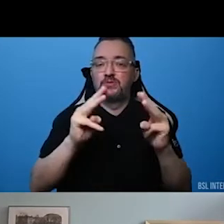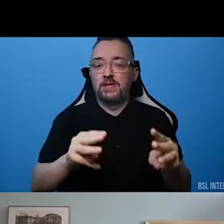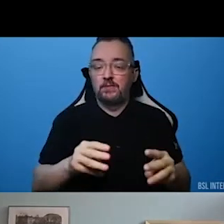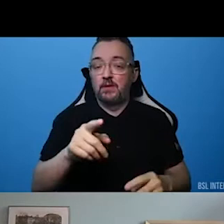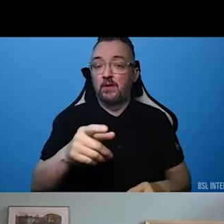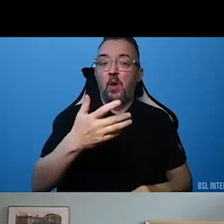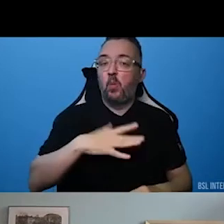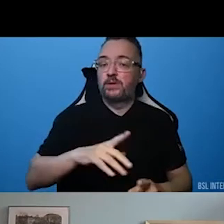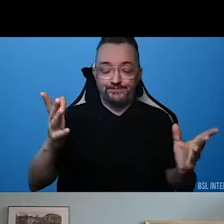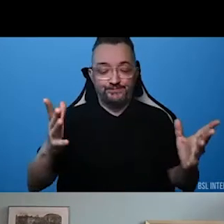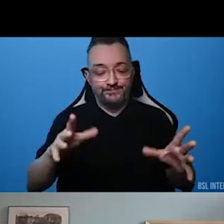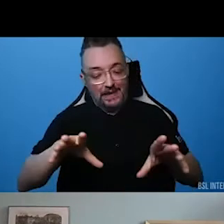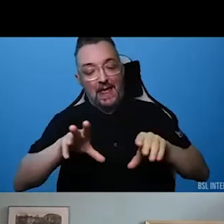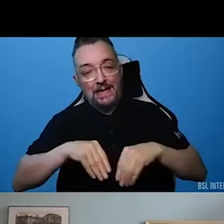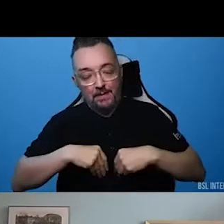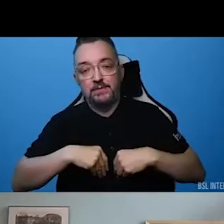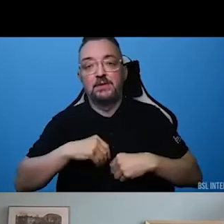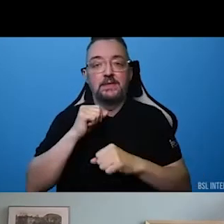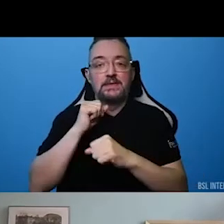the presence of slavery through different rifts